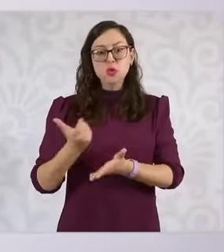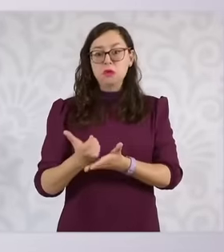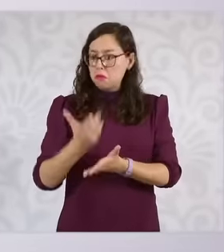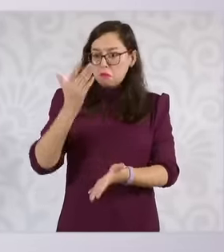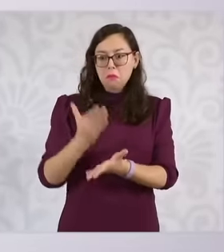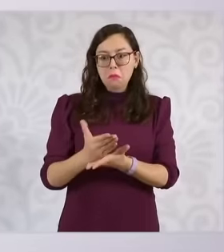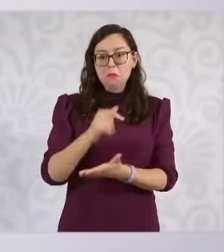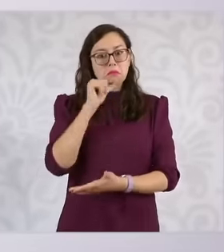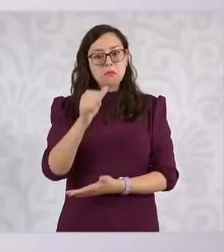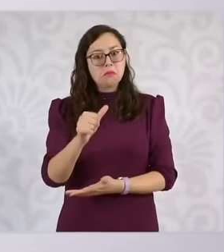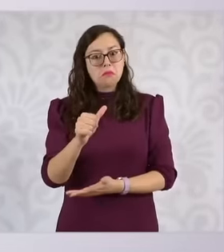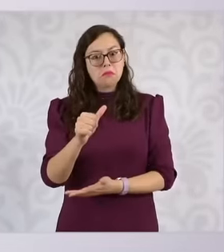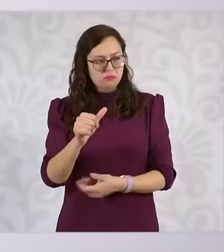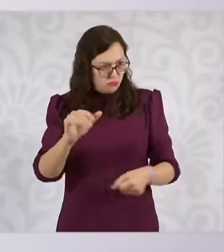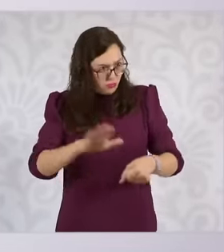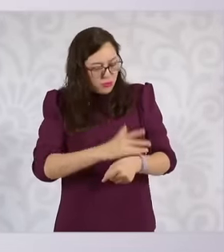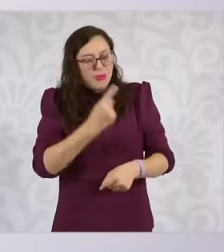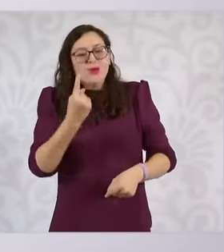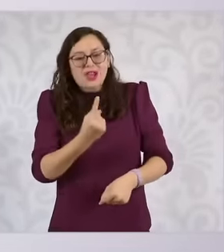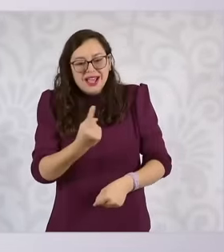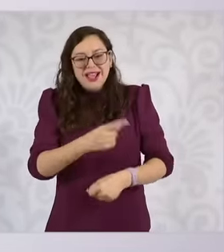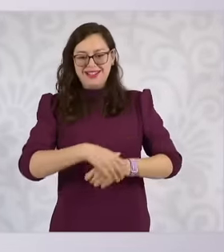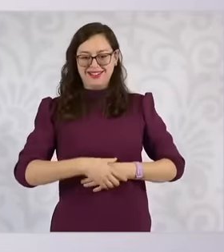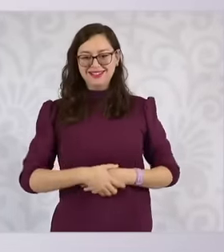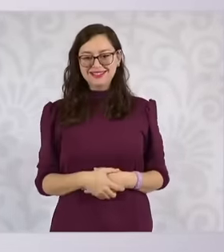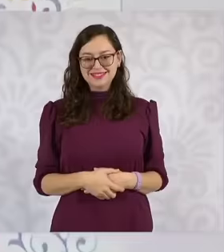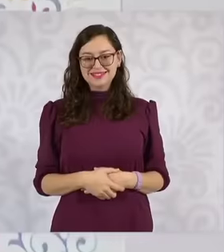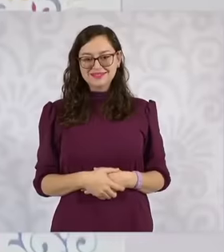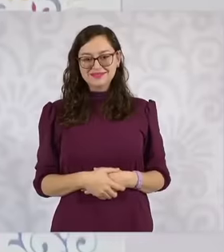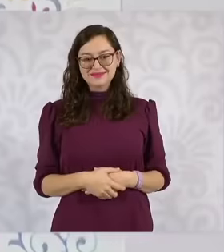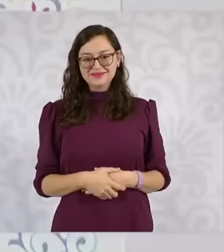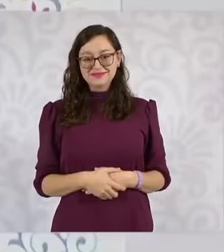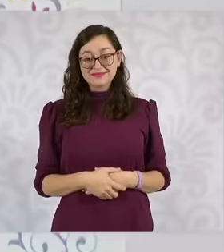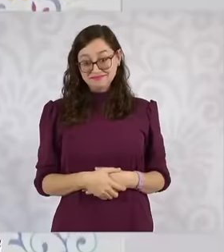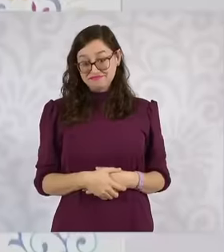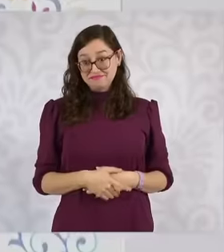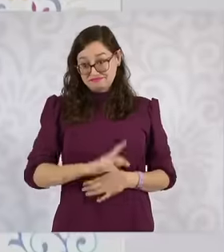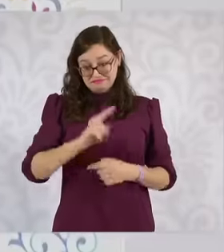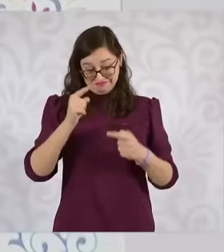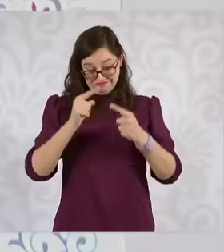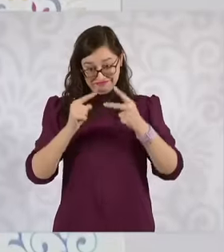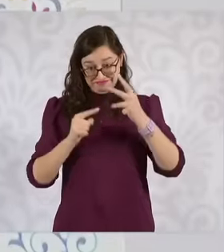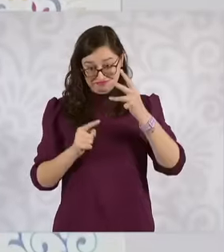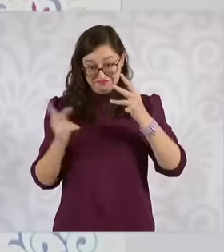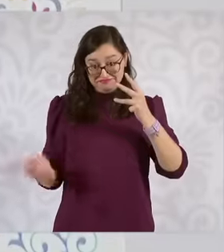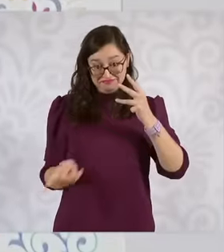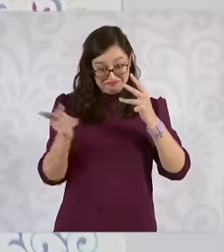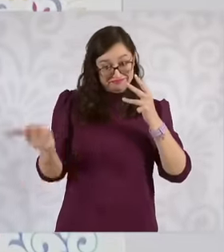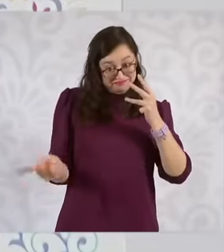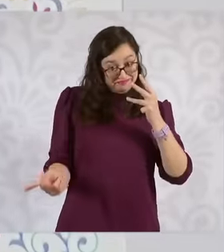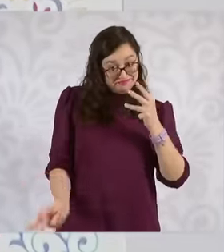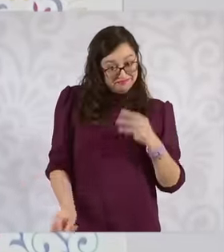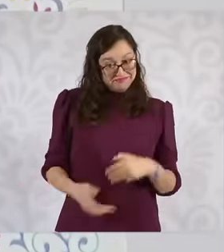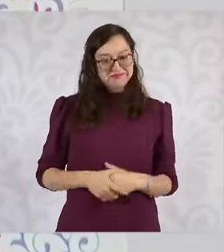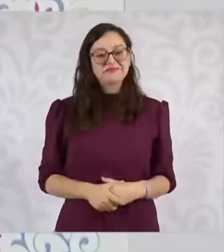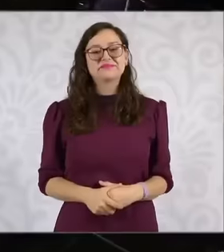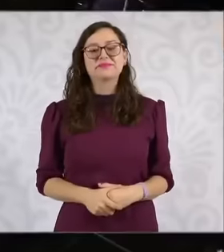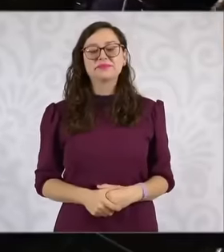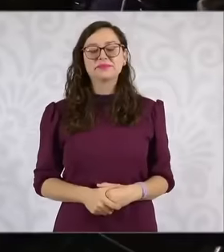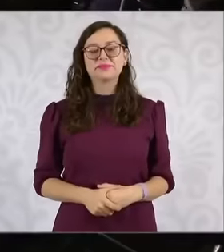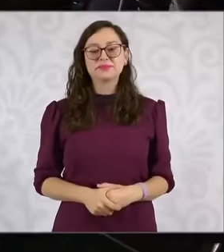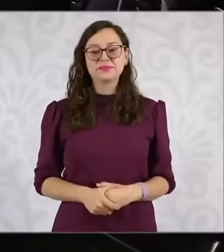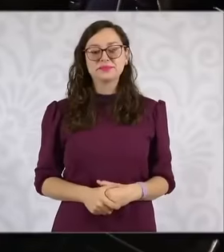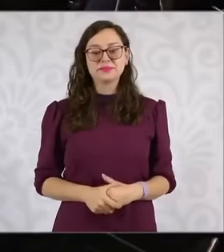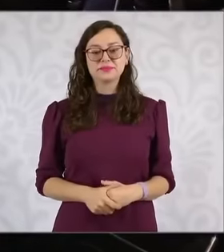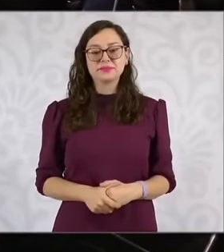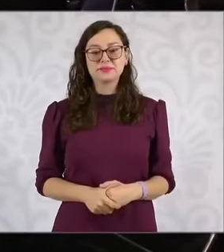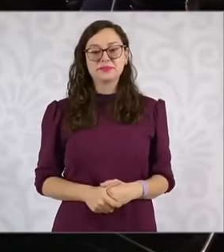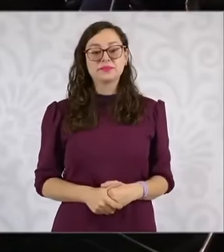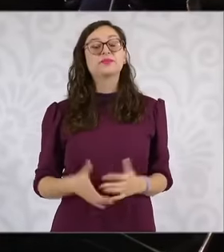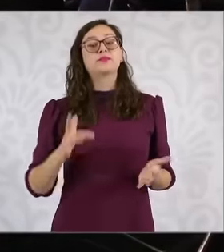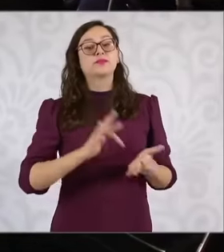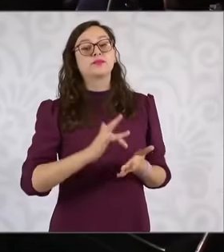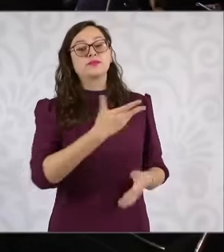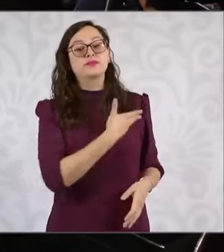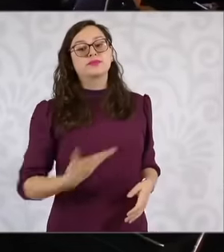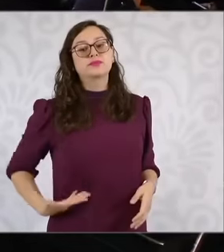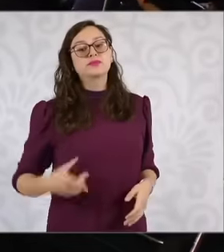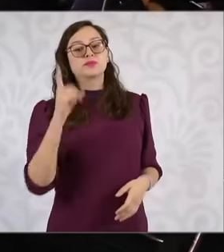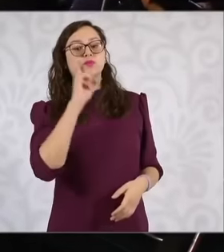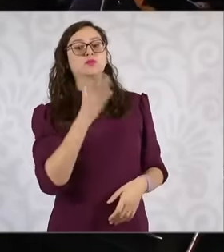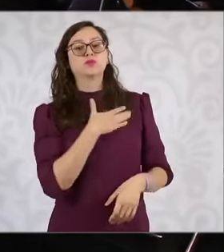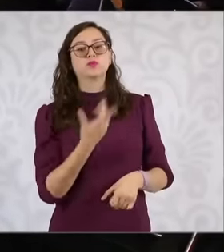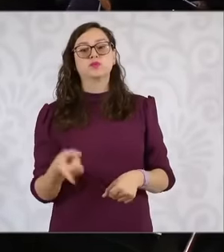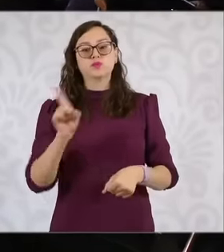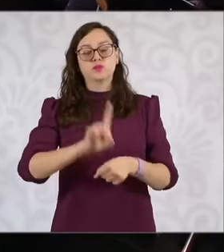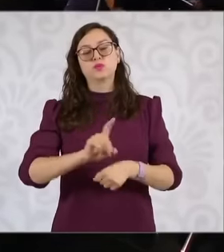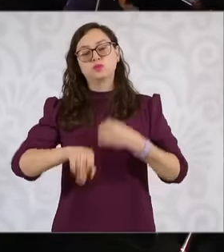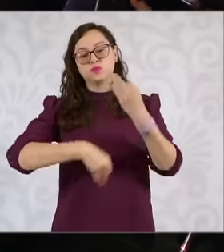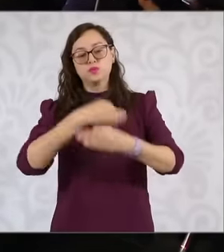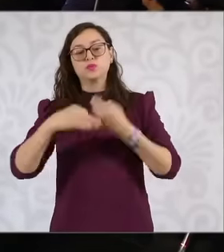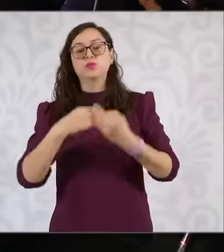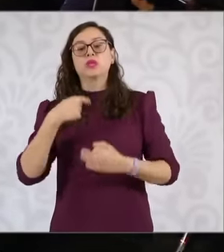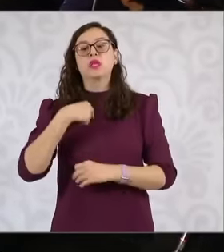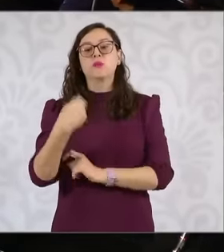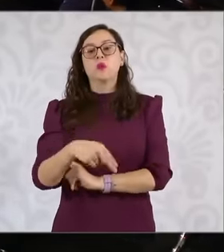income Thank you president Good morning to all of you with a healthy pulse eh about